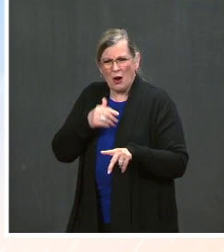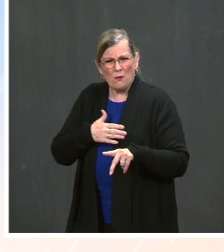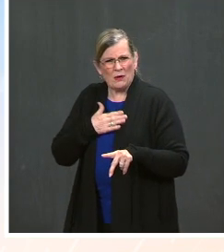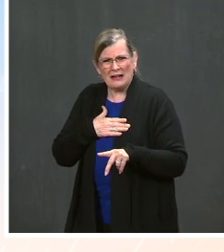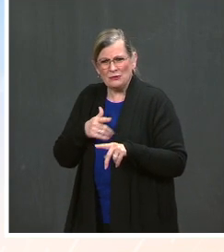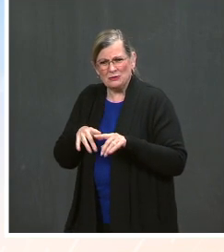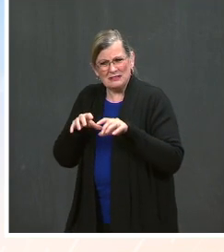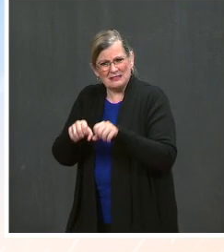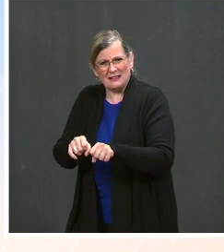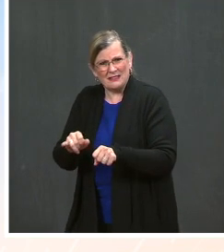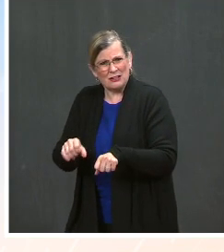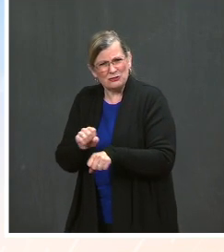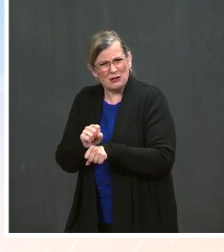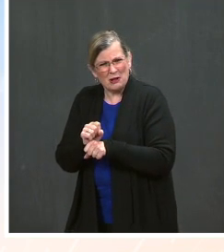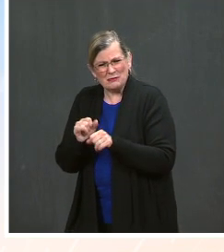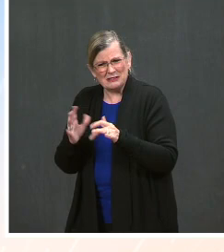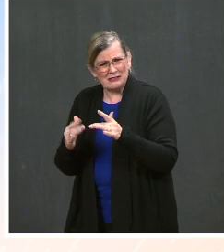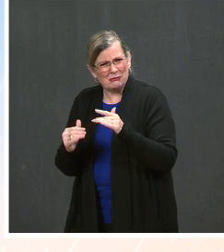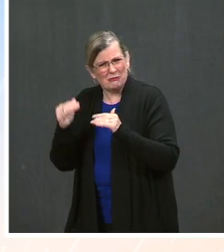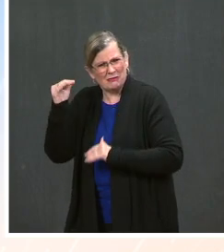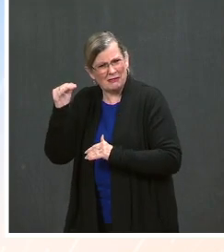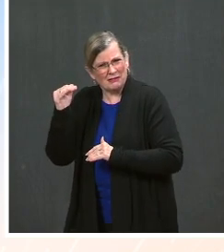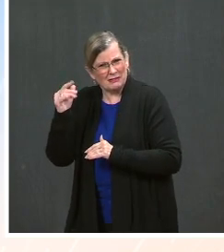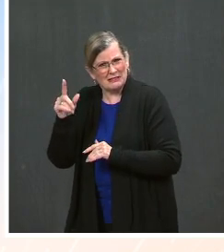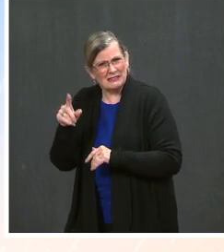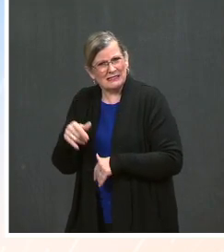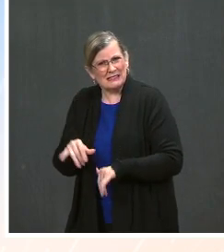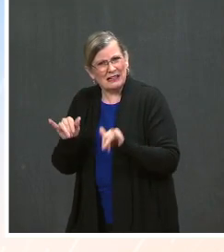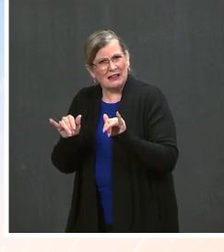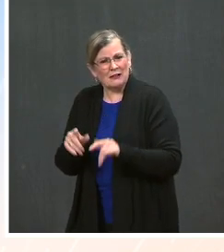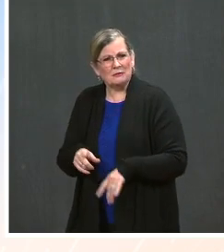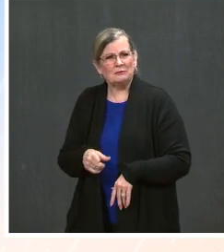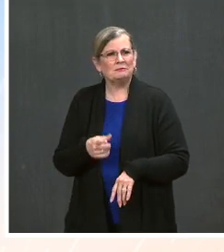when you look at the numbers, we still have eight-point -- I think it's 8.4 million people out of work.